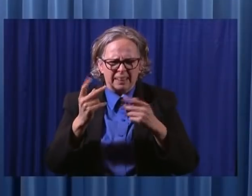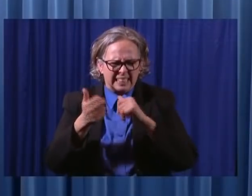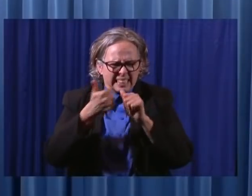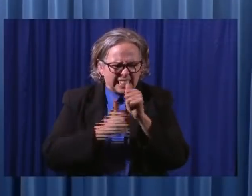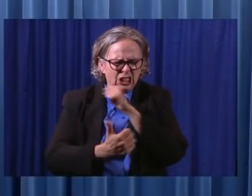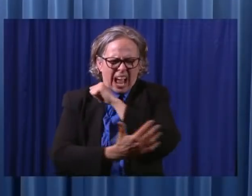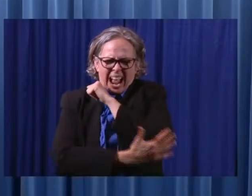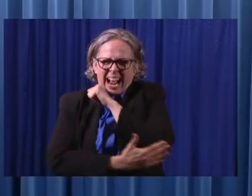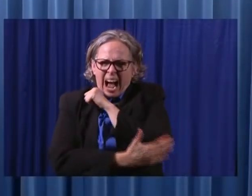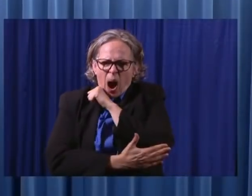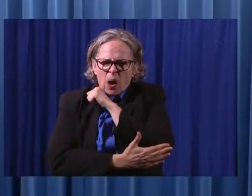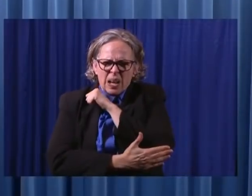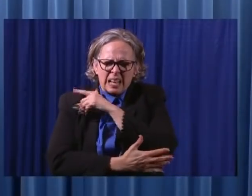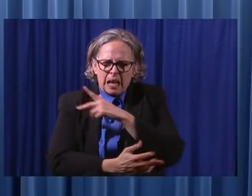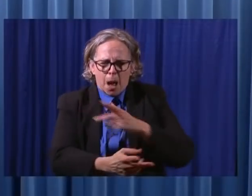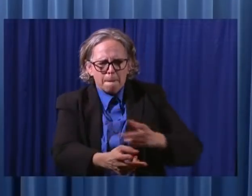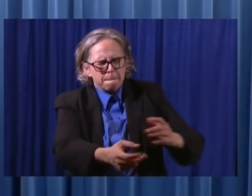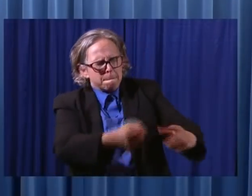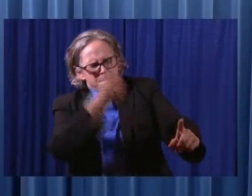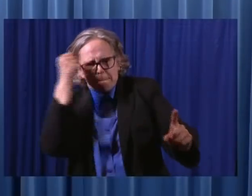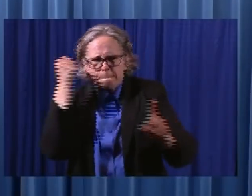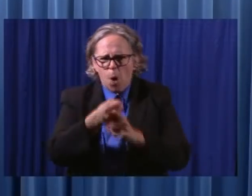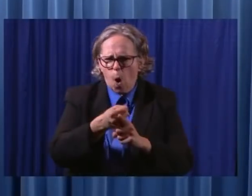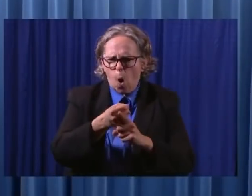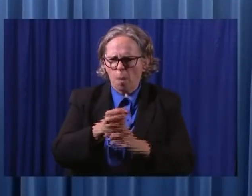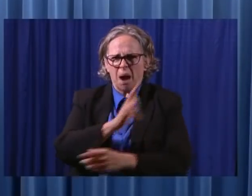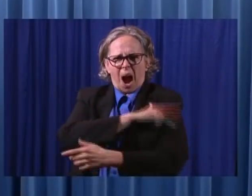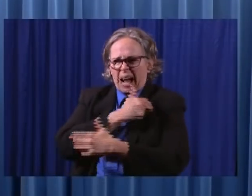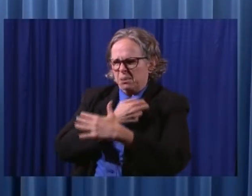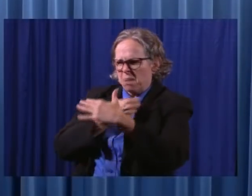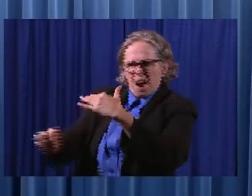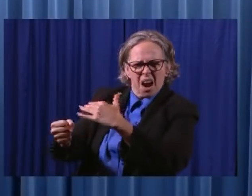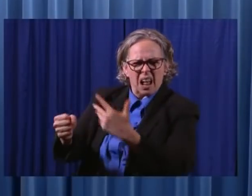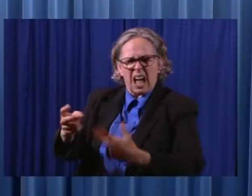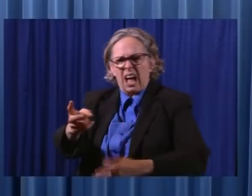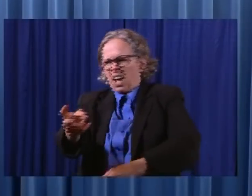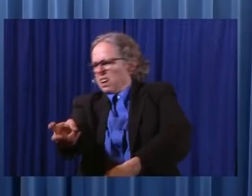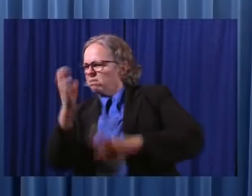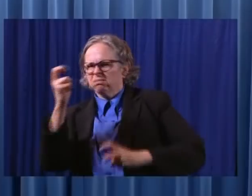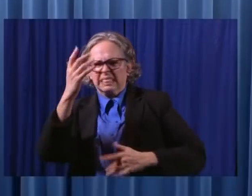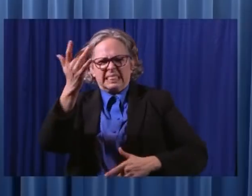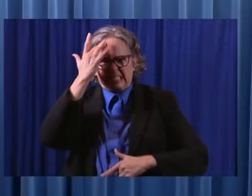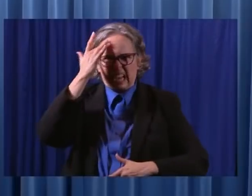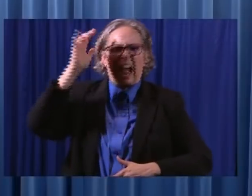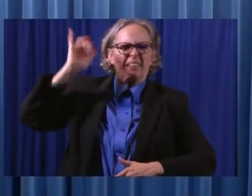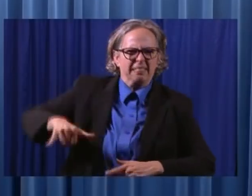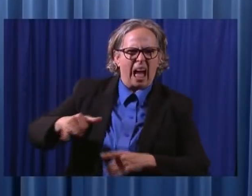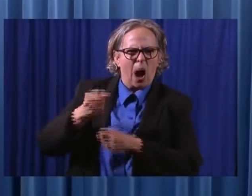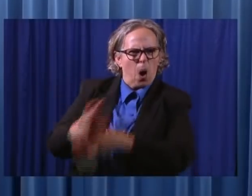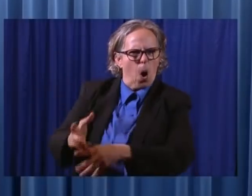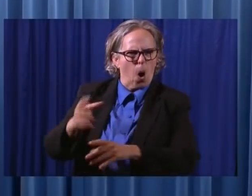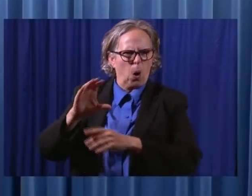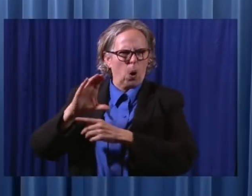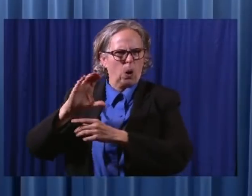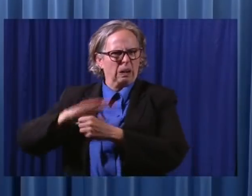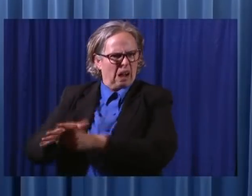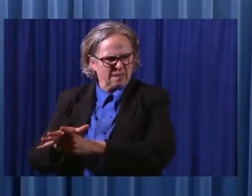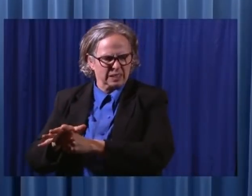6 AND 7. LET'S LOOK AT HOSPITALIZATION INDICATORS. THE NEXT TWO INDICATORS OF FOCUS ON THE NUMBER OF PEOPLE IN A COUNTY SERIOUSLY SICK WITH COVID-19. SICK ENOUGH TO GO TO THE HOSPITAL.